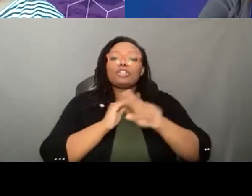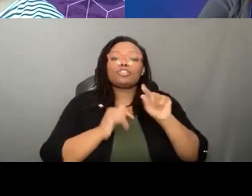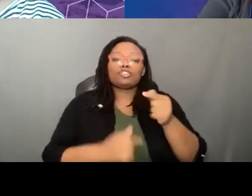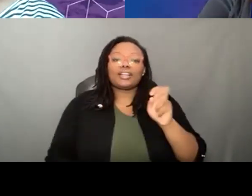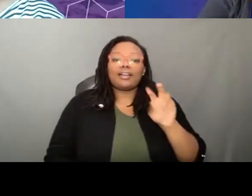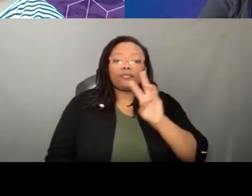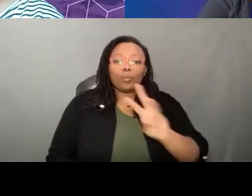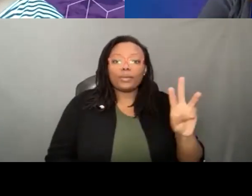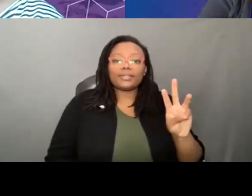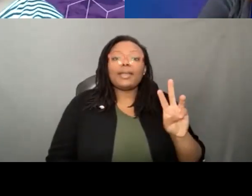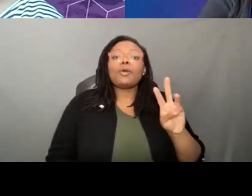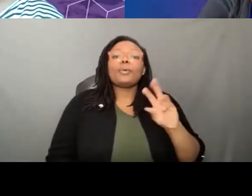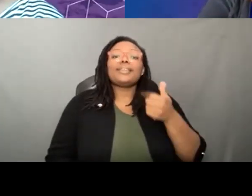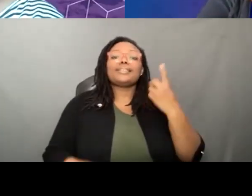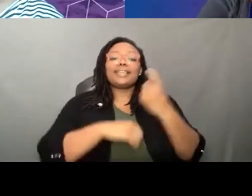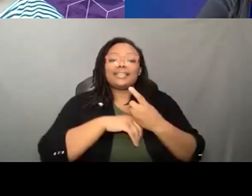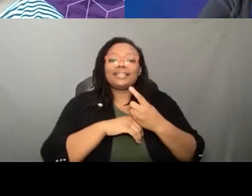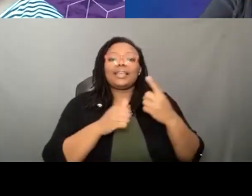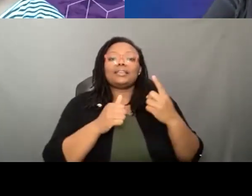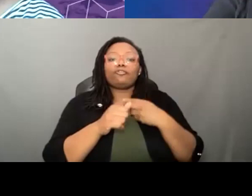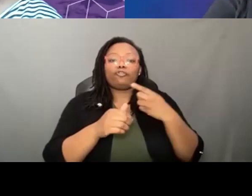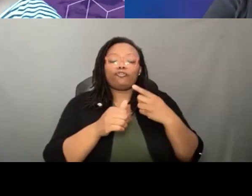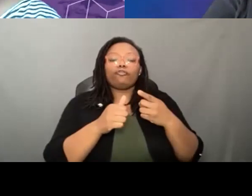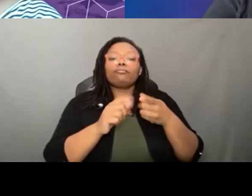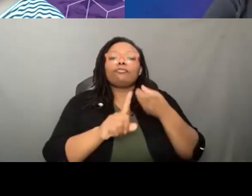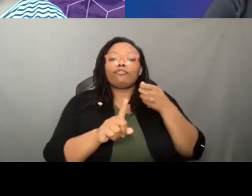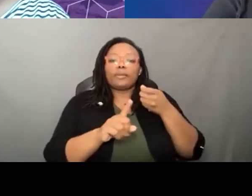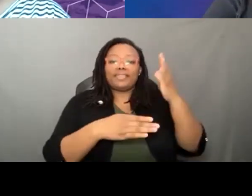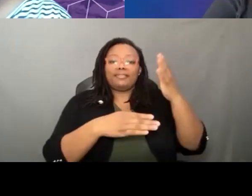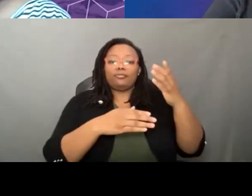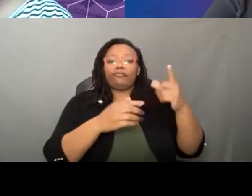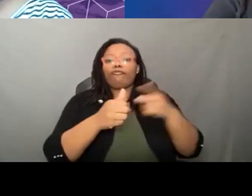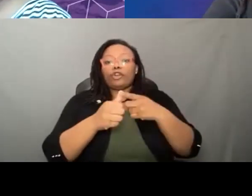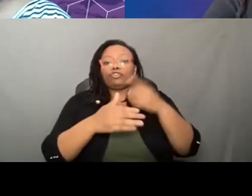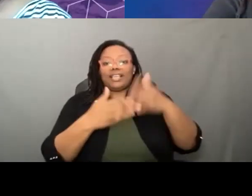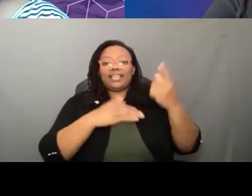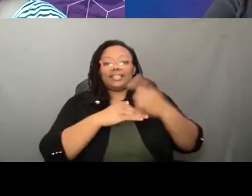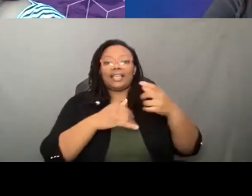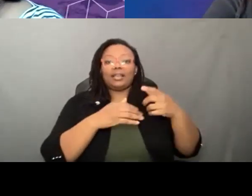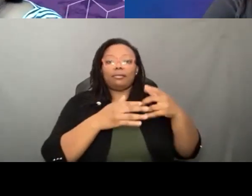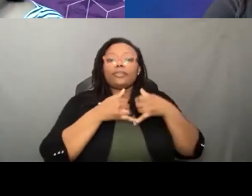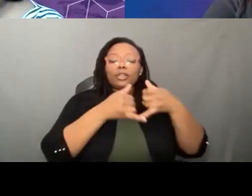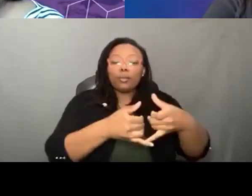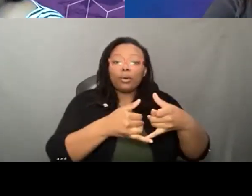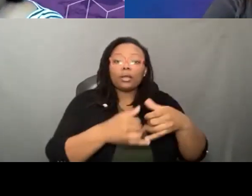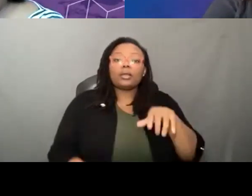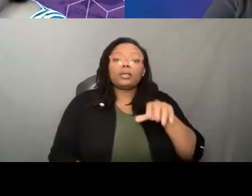within 10 days of the original end date of the award. So again, Research.gov is programmed.